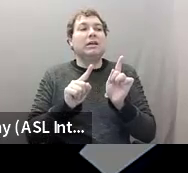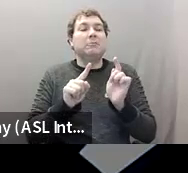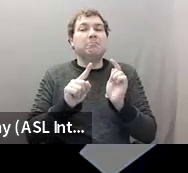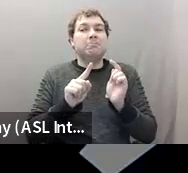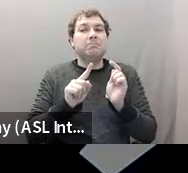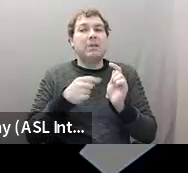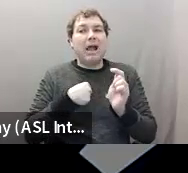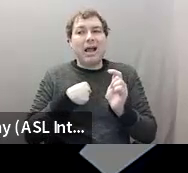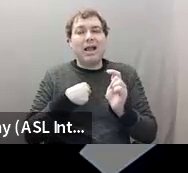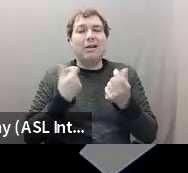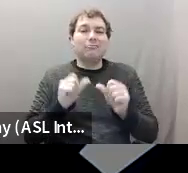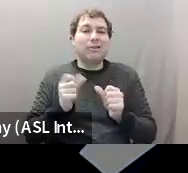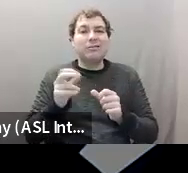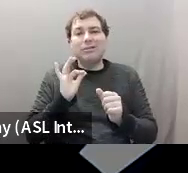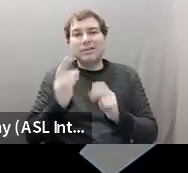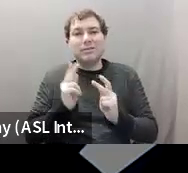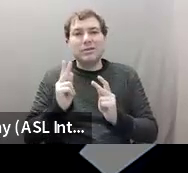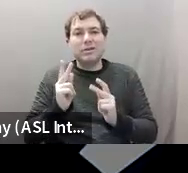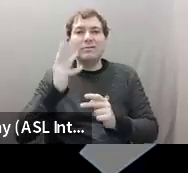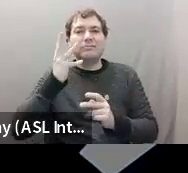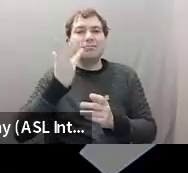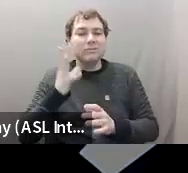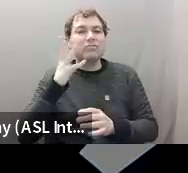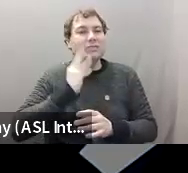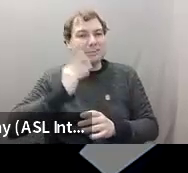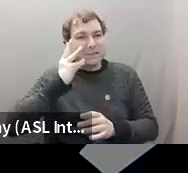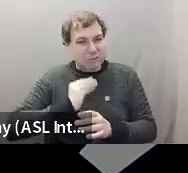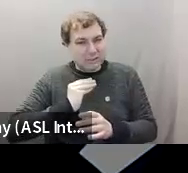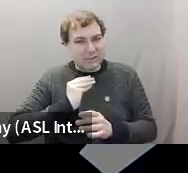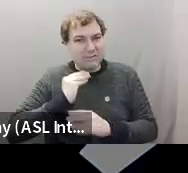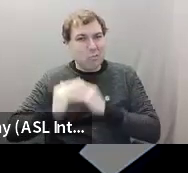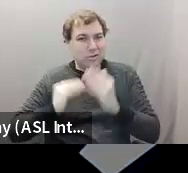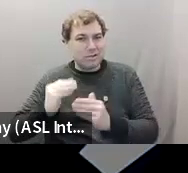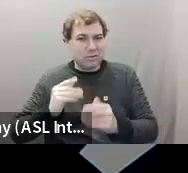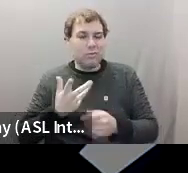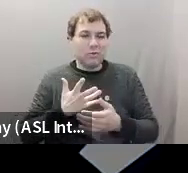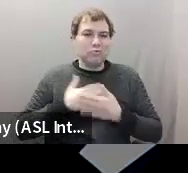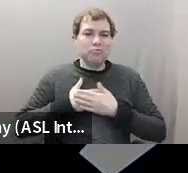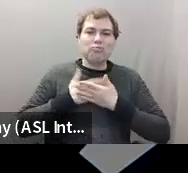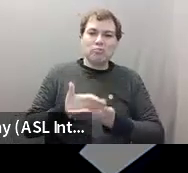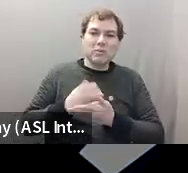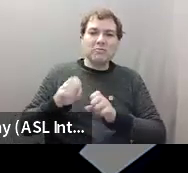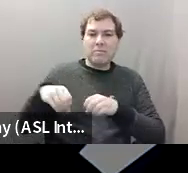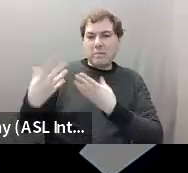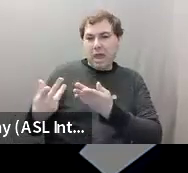Troy Bowser: probably try to find someone who has been through the process that wouldn't mind. Give it back to teach somebody else on how to go through the process.